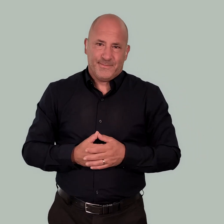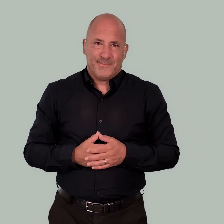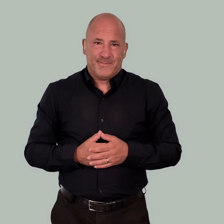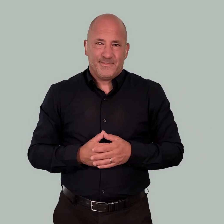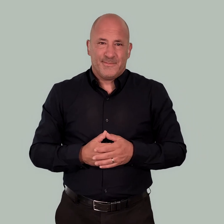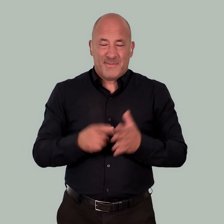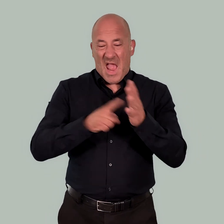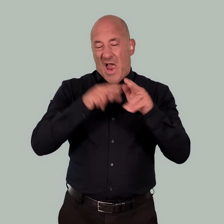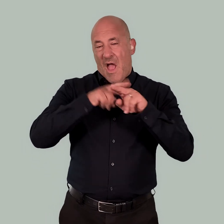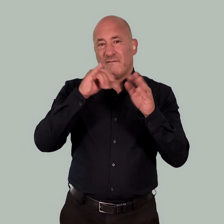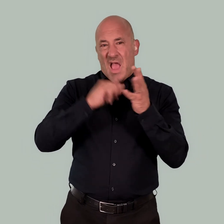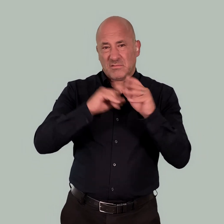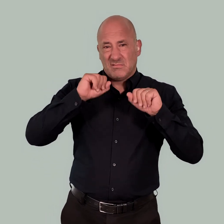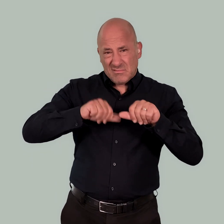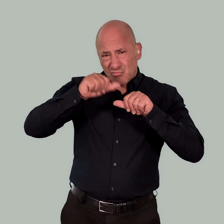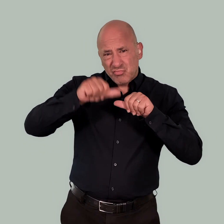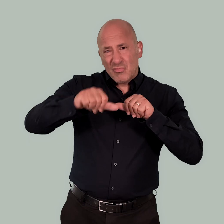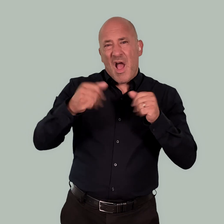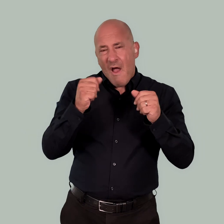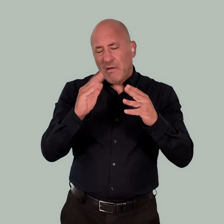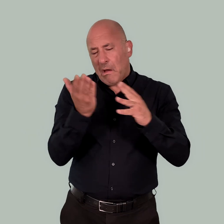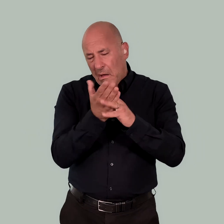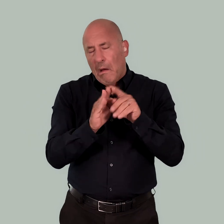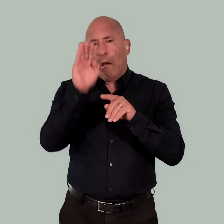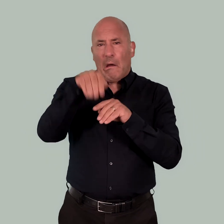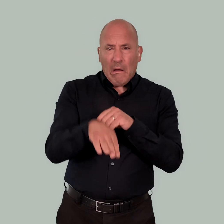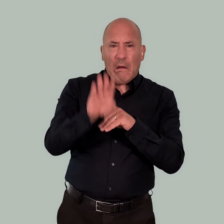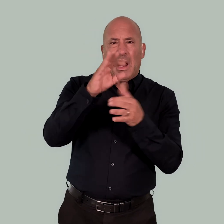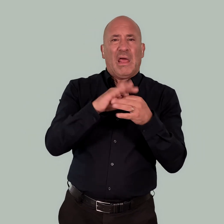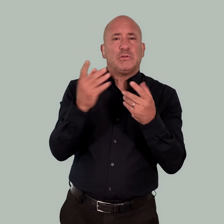There are breaks and fluctuations in the LFS time series